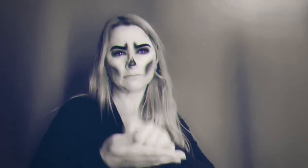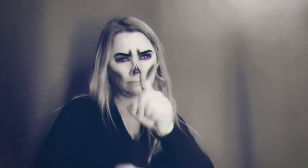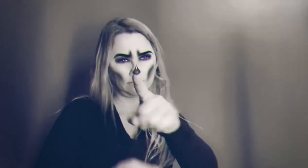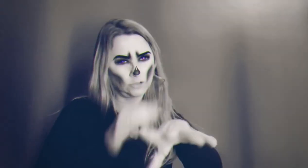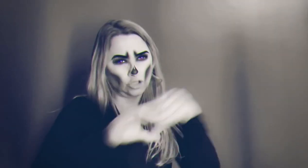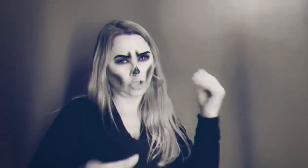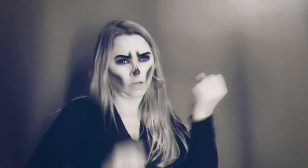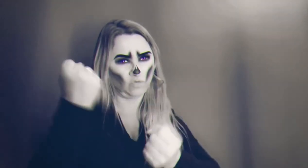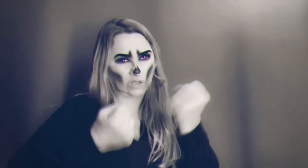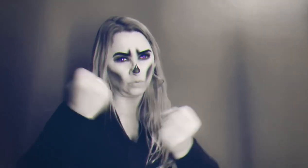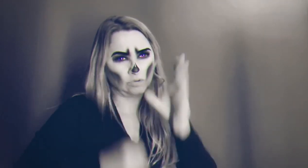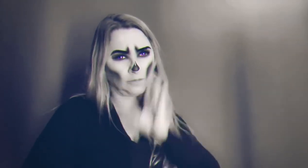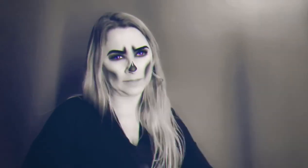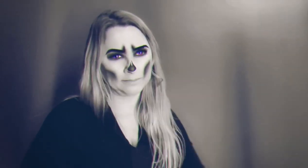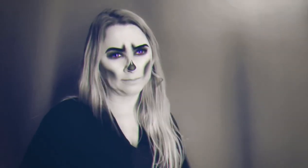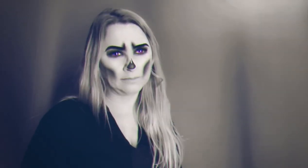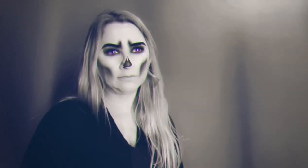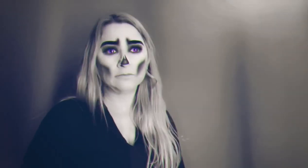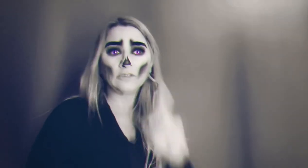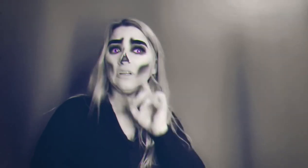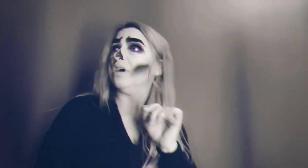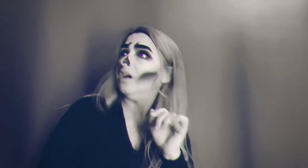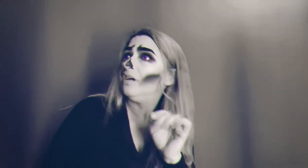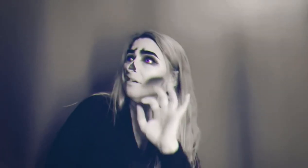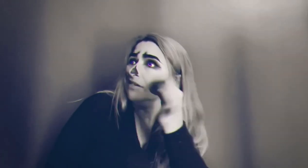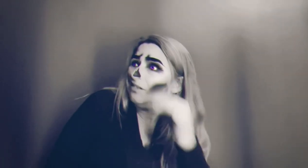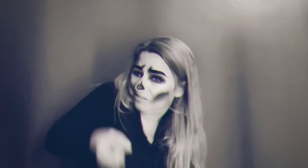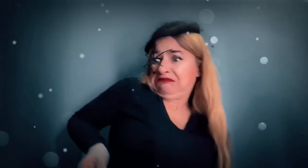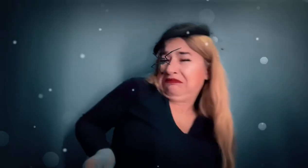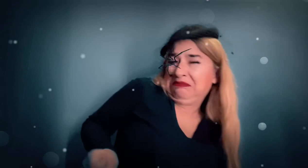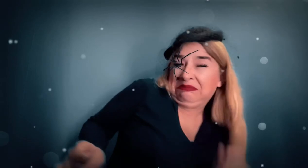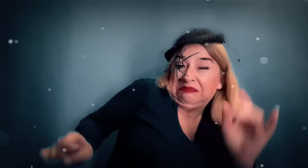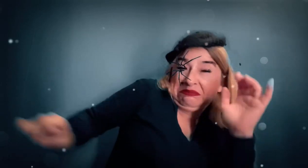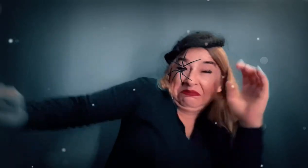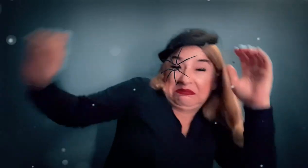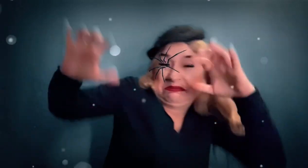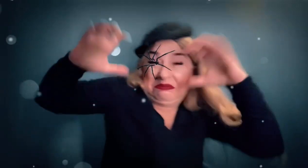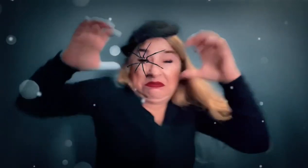"" Get out of the car, please!" "" Uh ... yes? " It always rains.